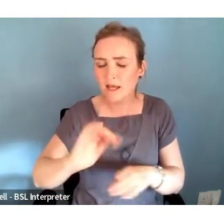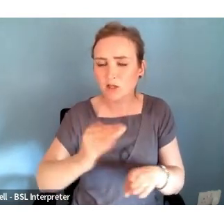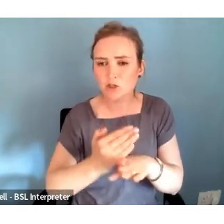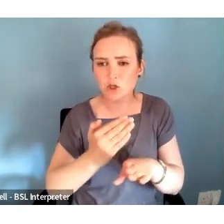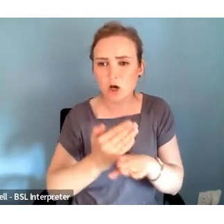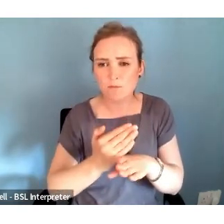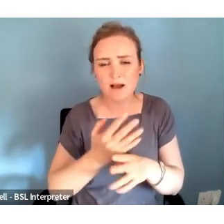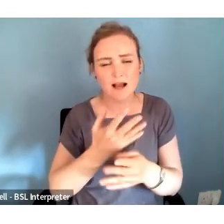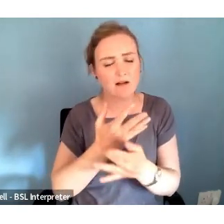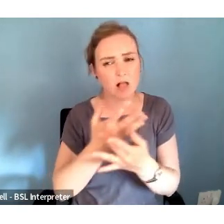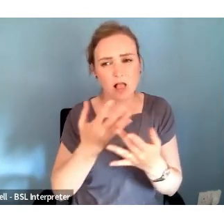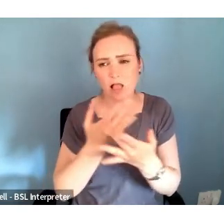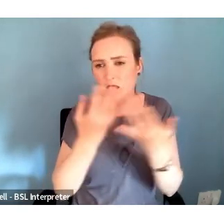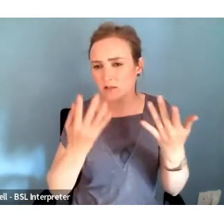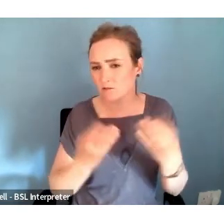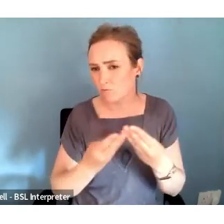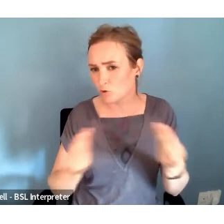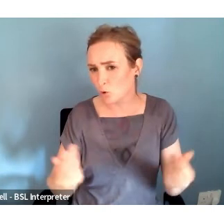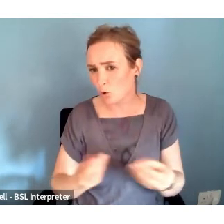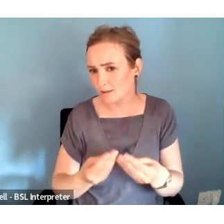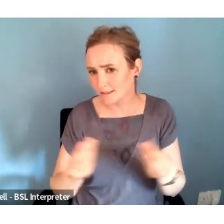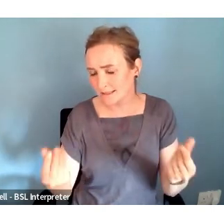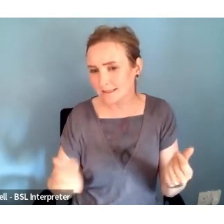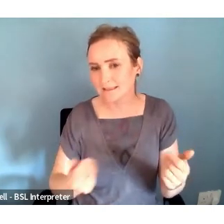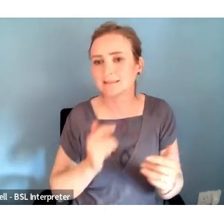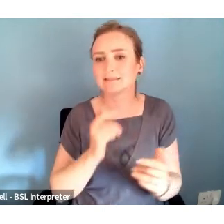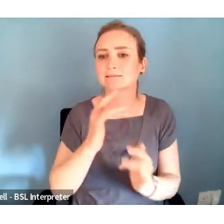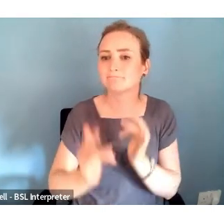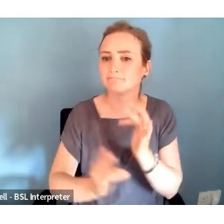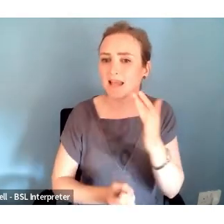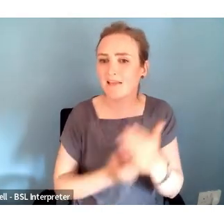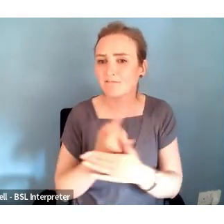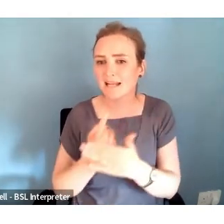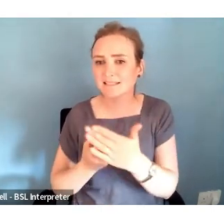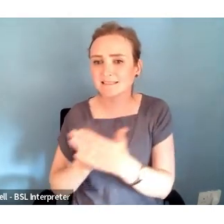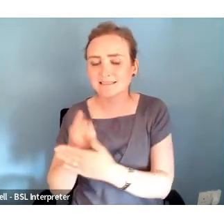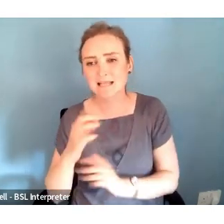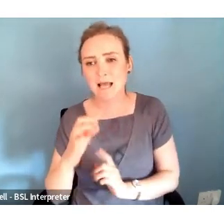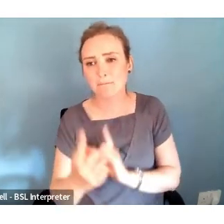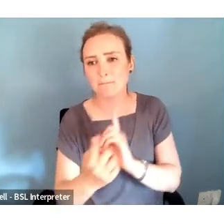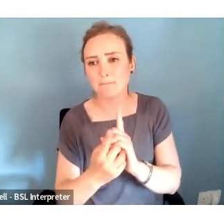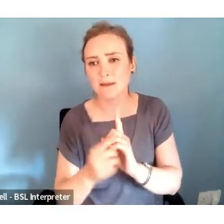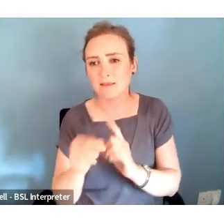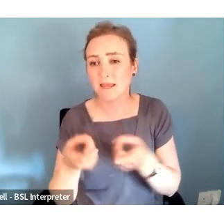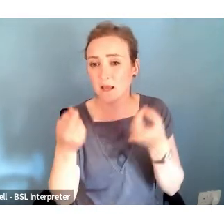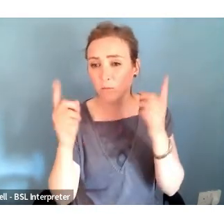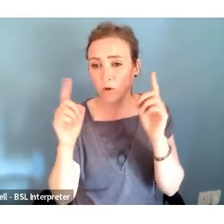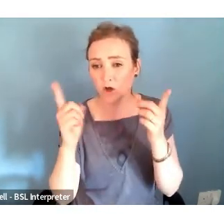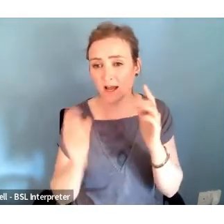We do a lot of events, workshop Meet the employer event, things like that. Also we have careers